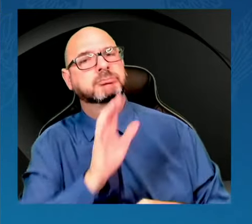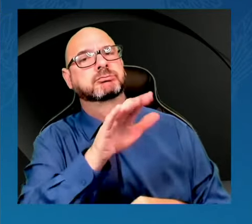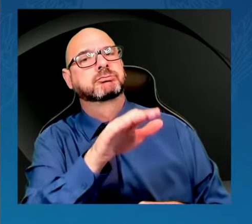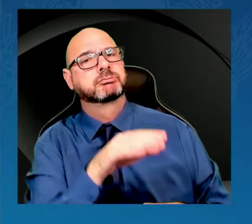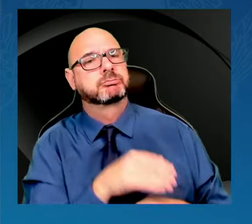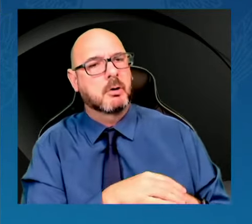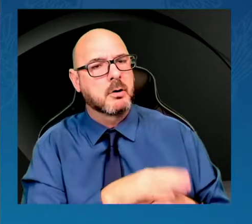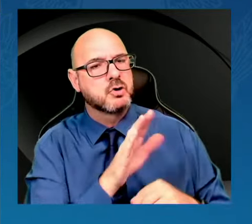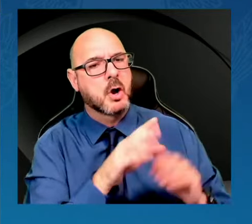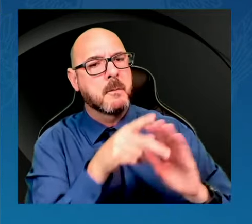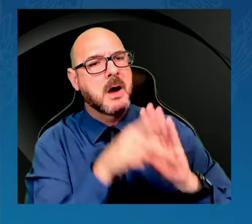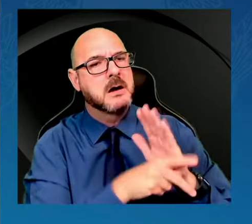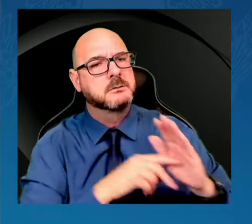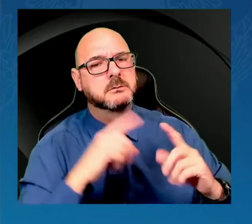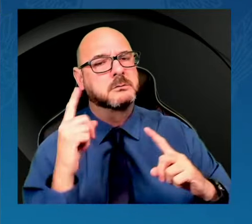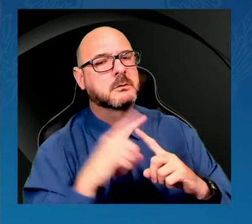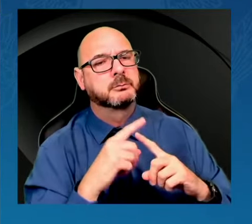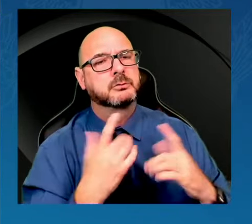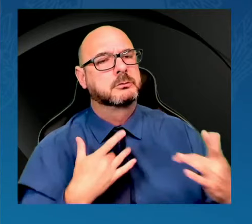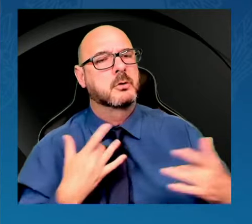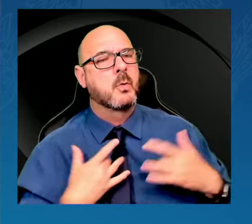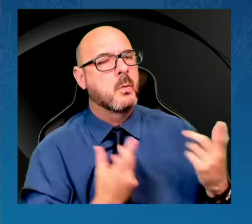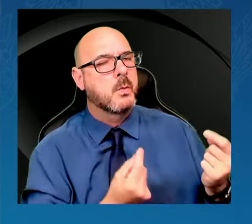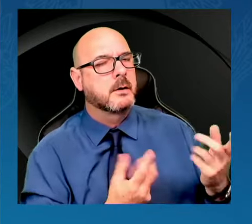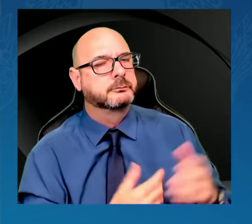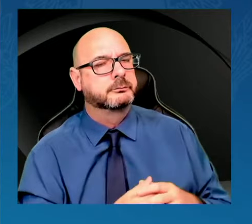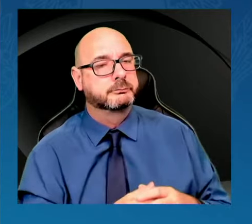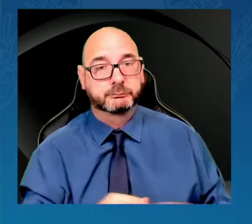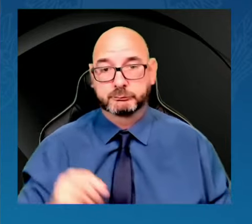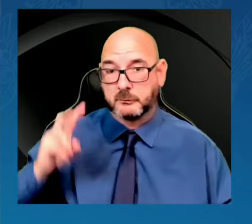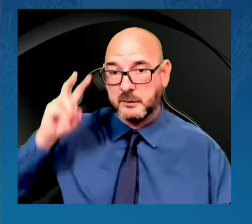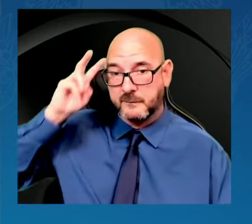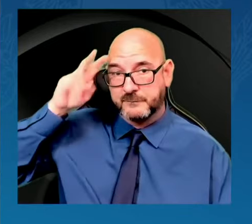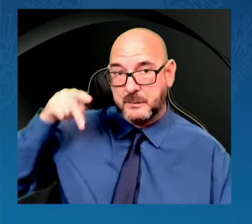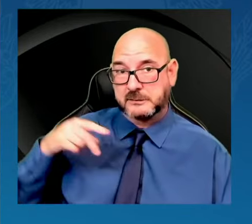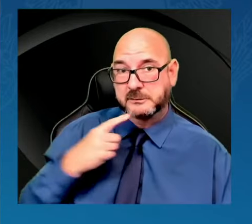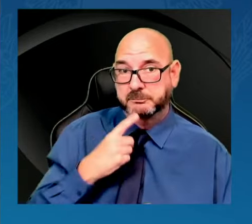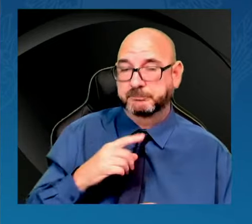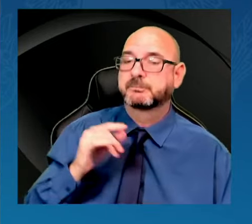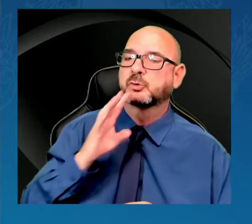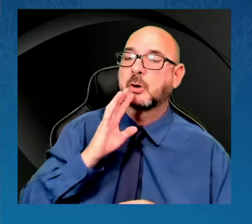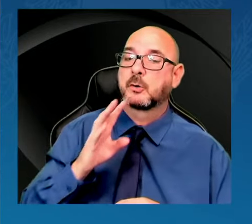The Vice President: Well, let's talk about water policy. So, we also have designated, I believe, abou-